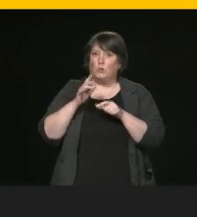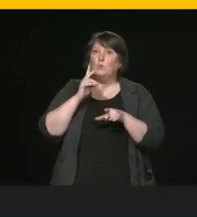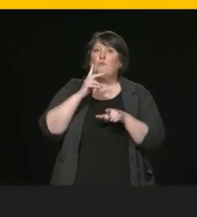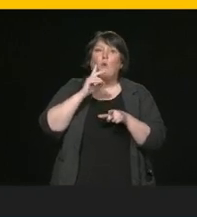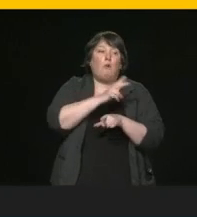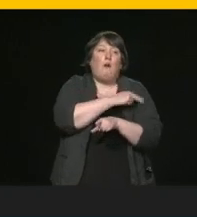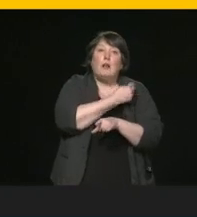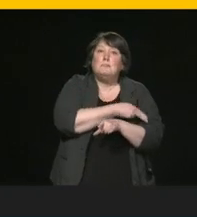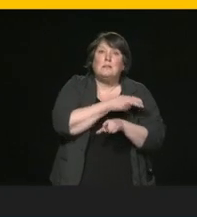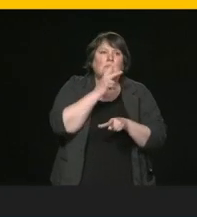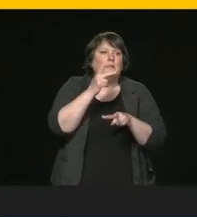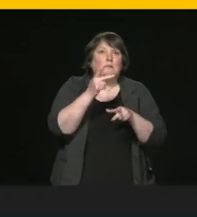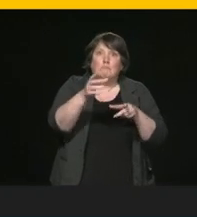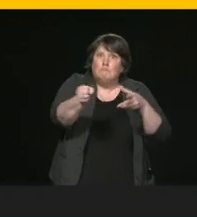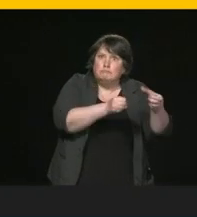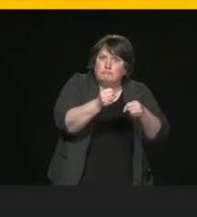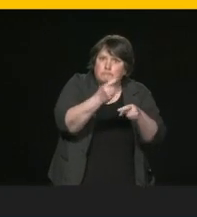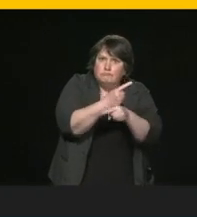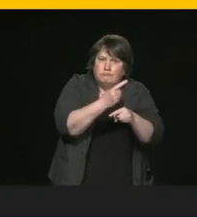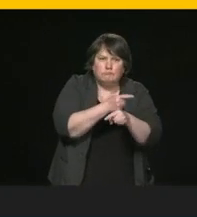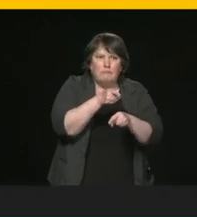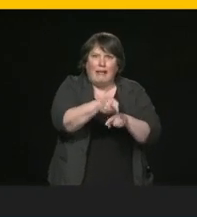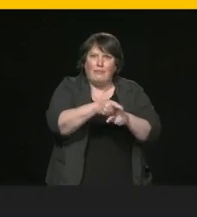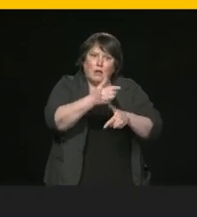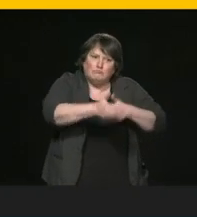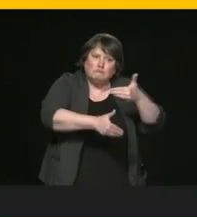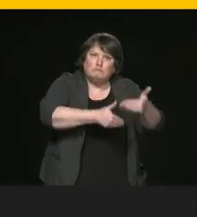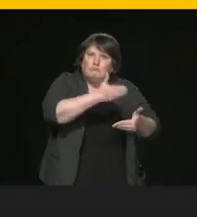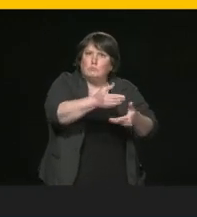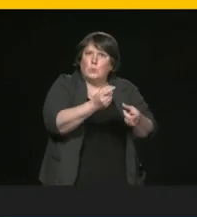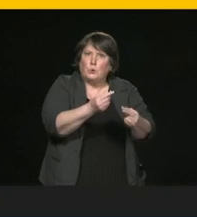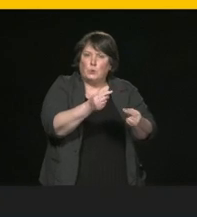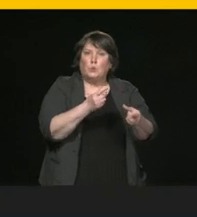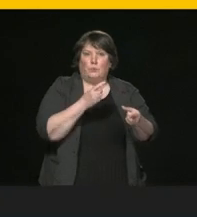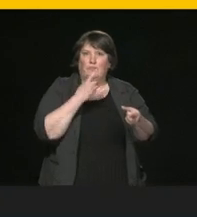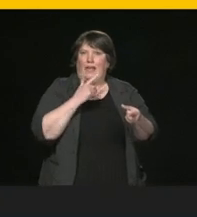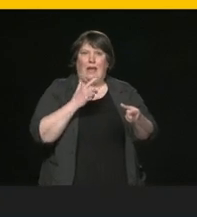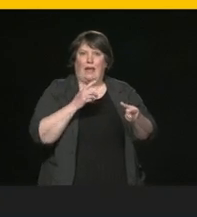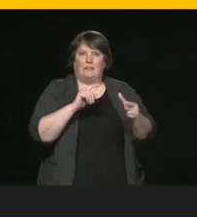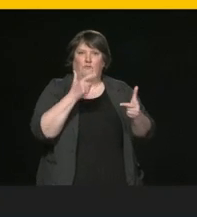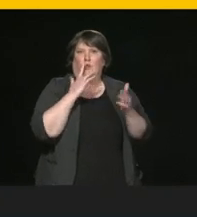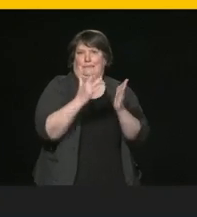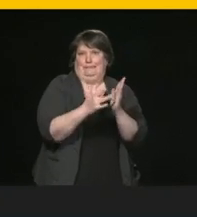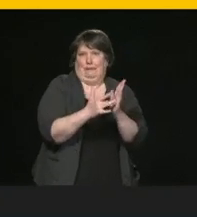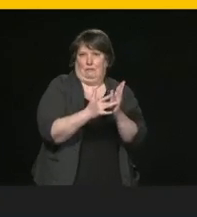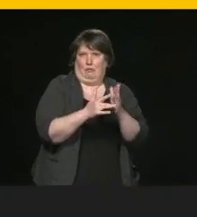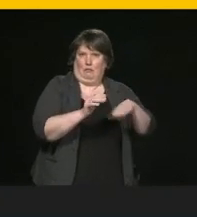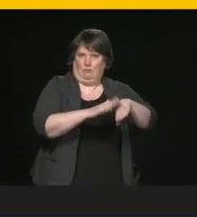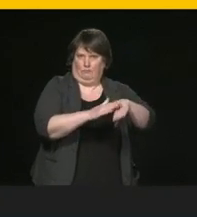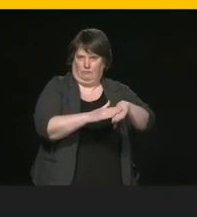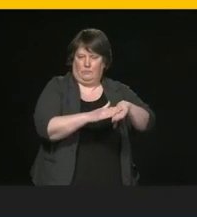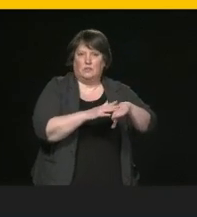THE WORK WE DO AROUND STAFFING OF HOSPITALS AND PROCESS AND PROTOCOLS FOR HOSPITALS IS AT